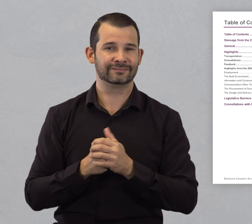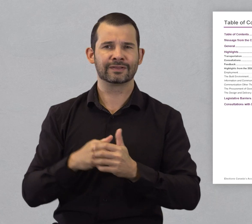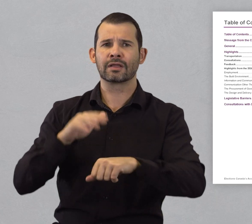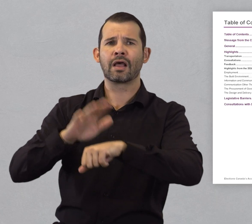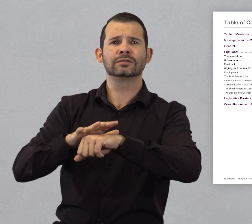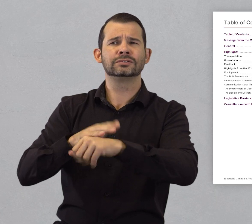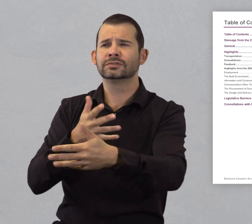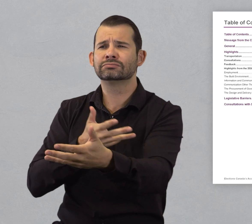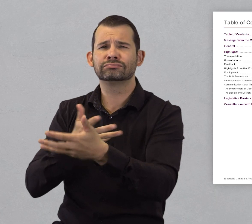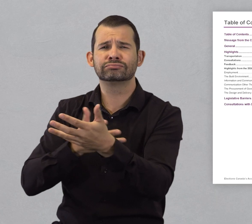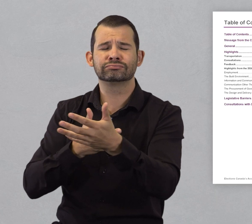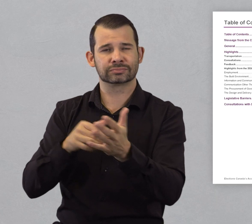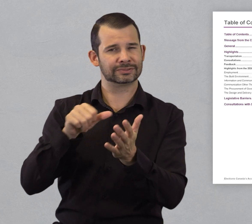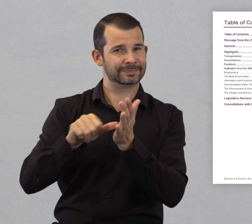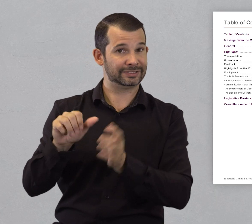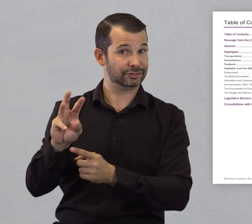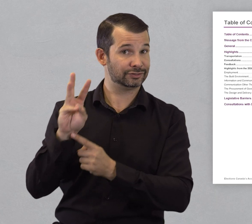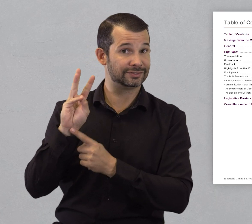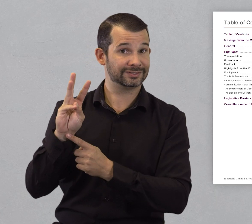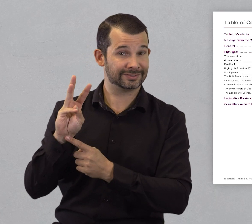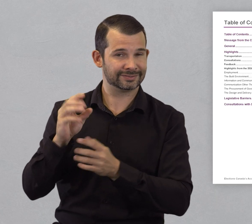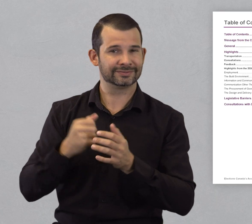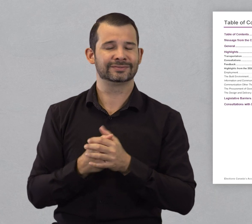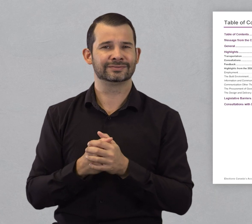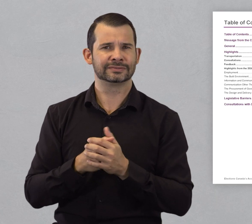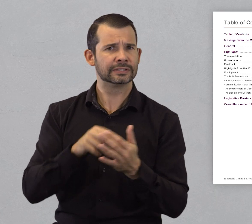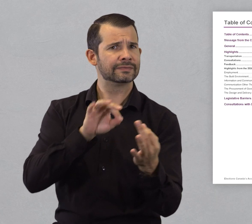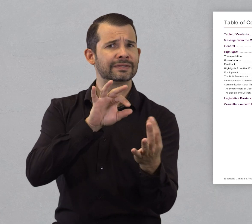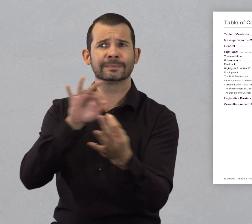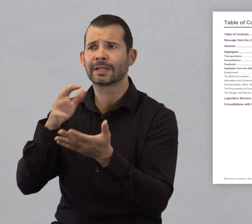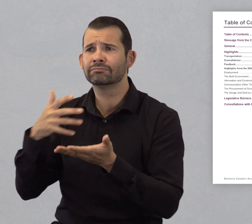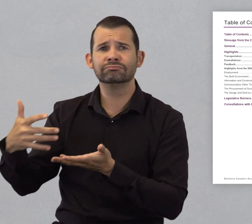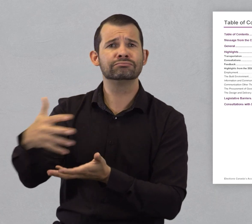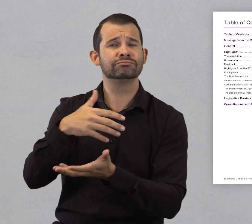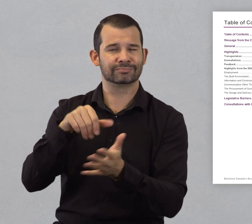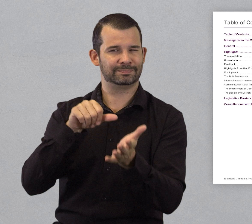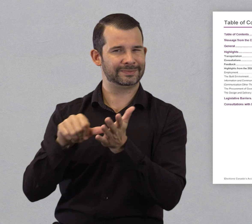Consultations 6 Feedback 6